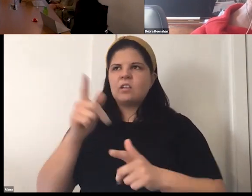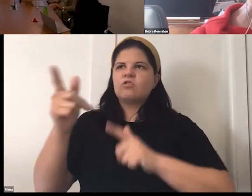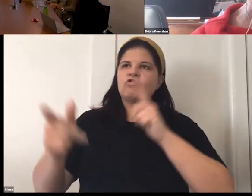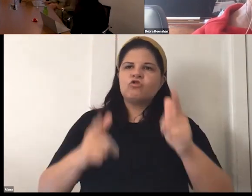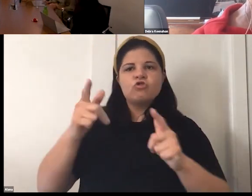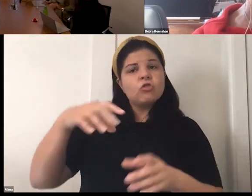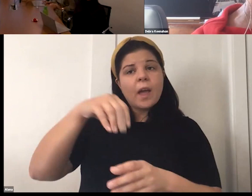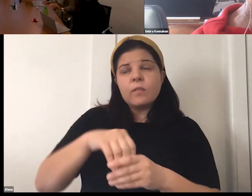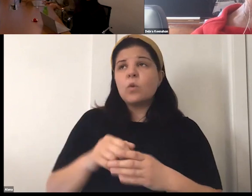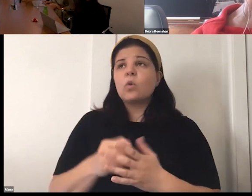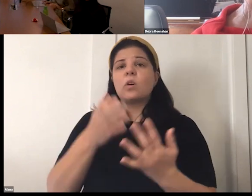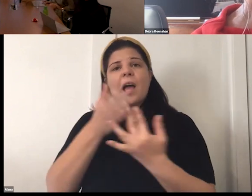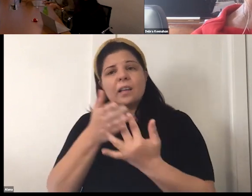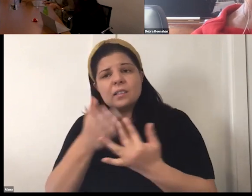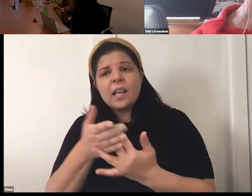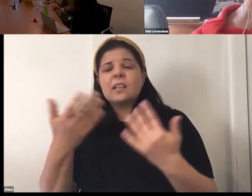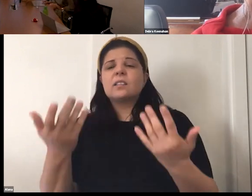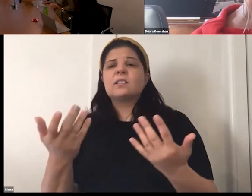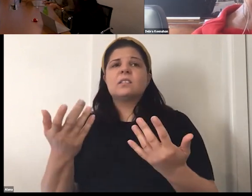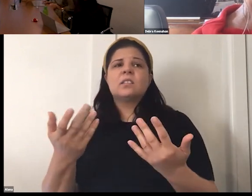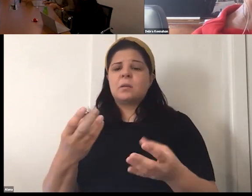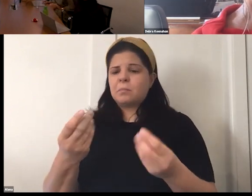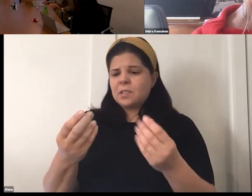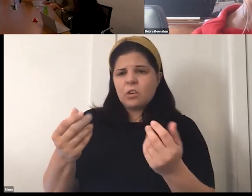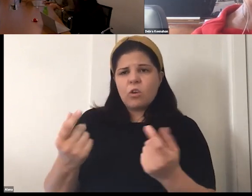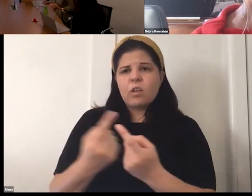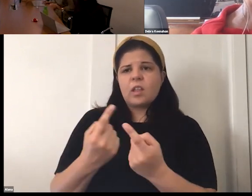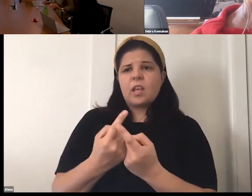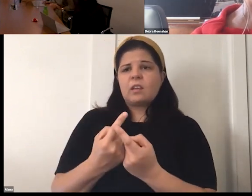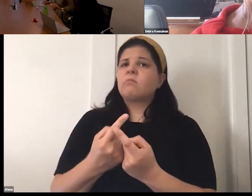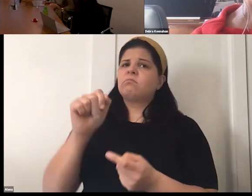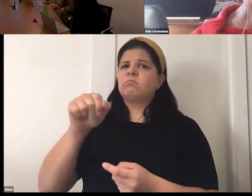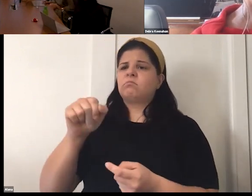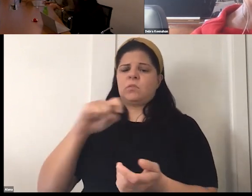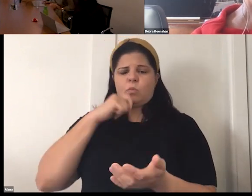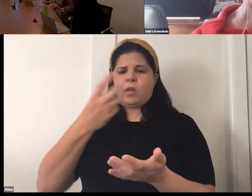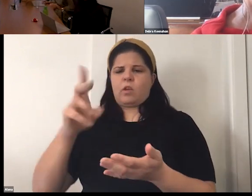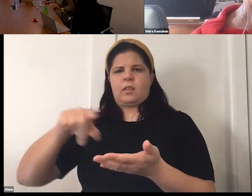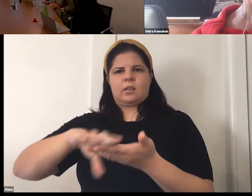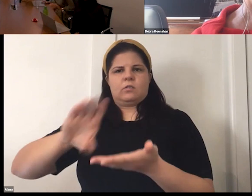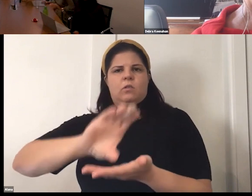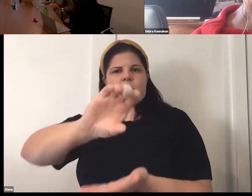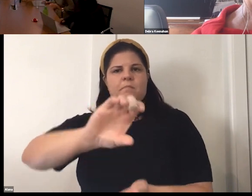There's artist fees, travel expenses, access costs, et cetera, et cetera, materials. Yeah.